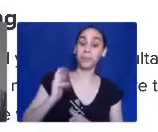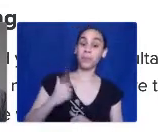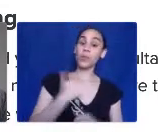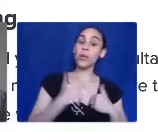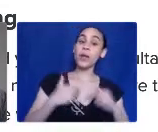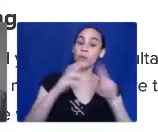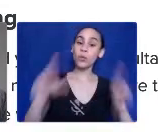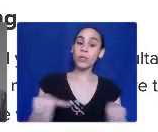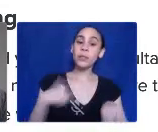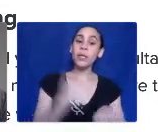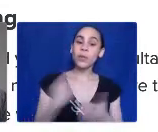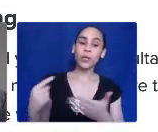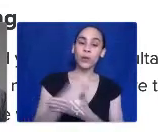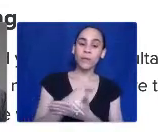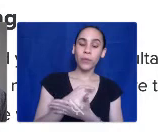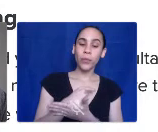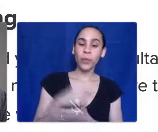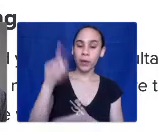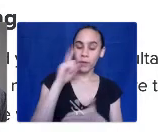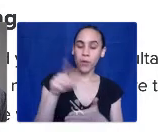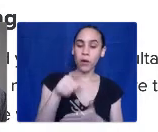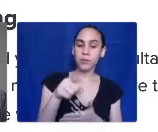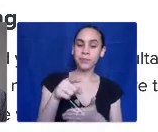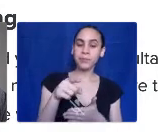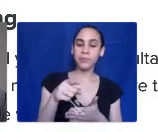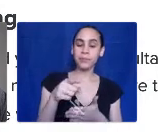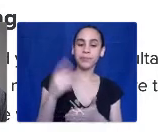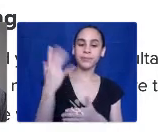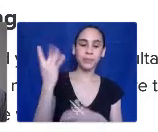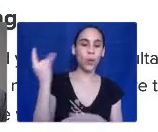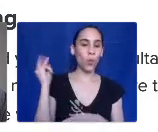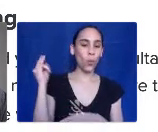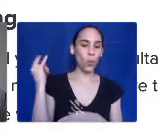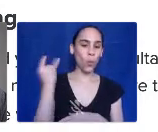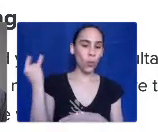client who was a server a waitress at a restaurant and she turned it around and improved her resume